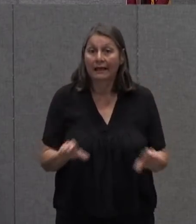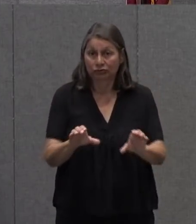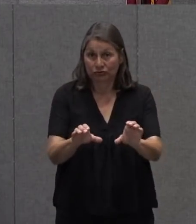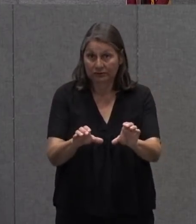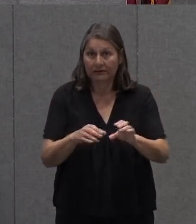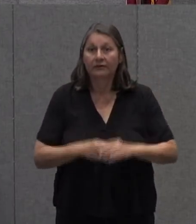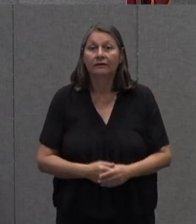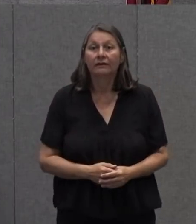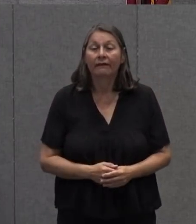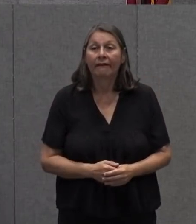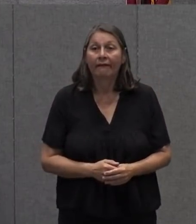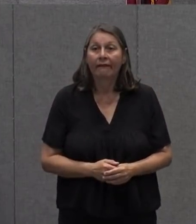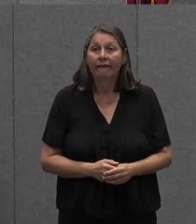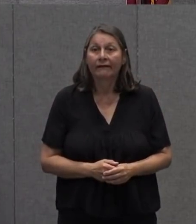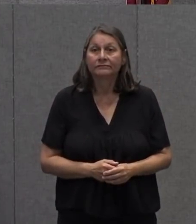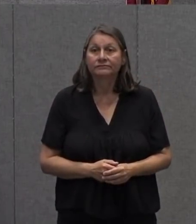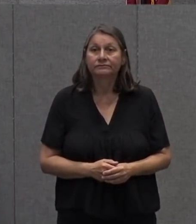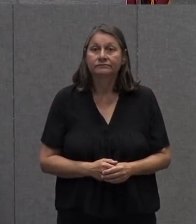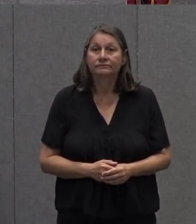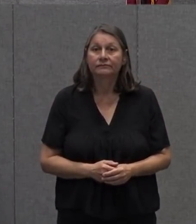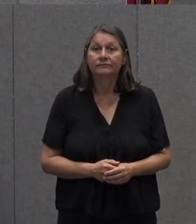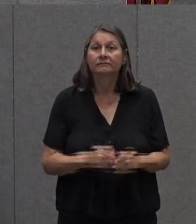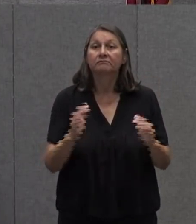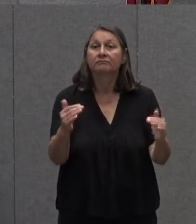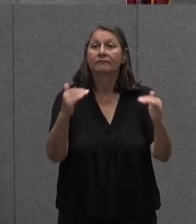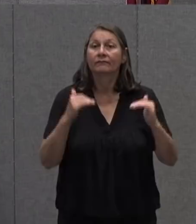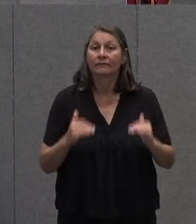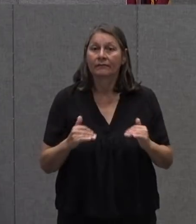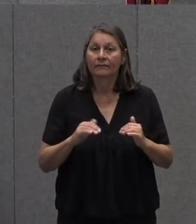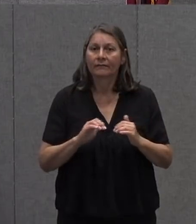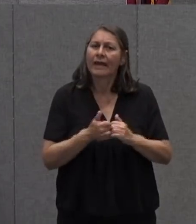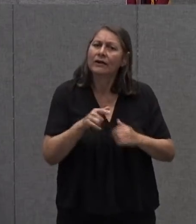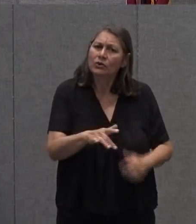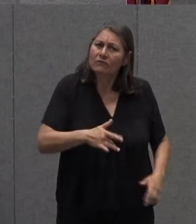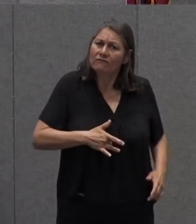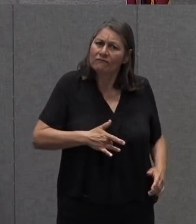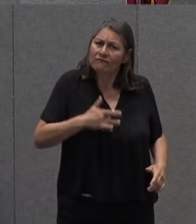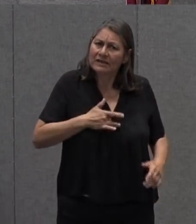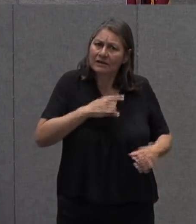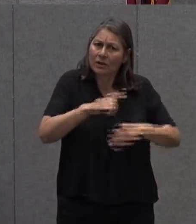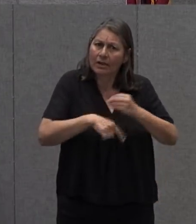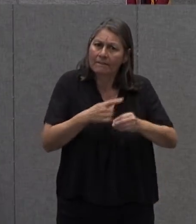Then, how do you feel about that action? So you need a feeling.